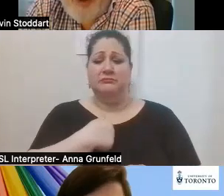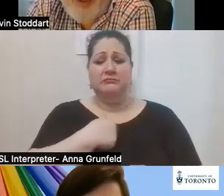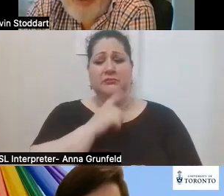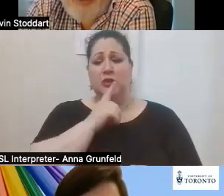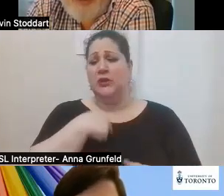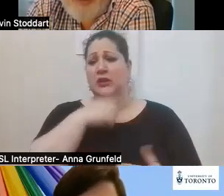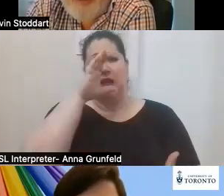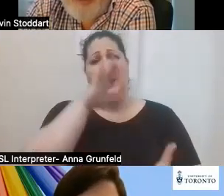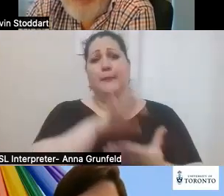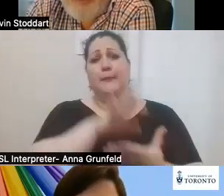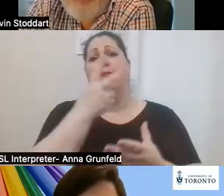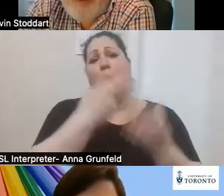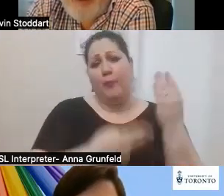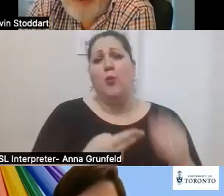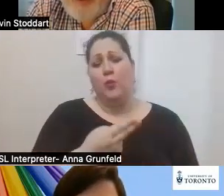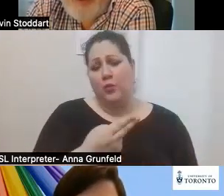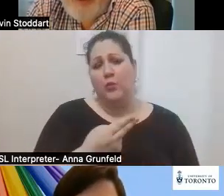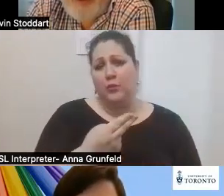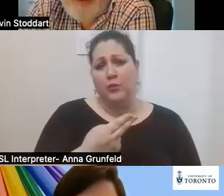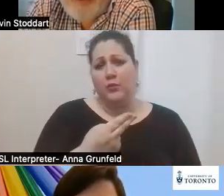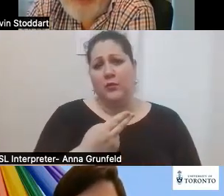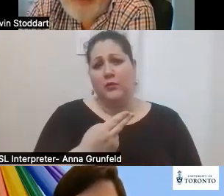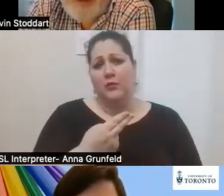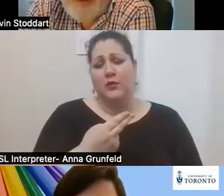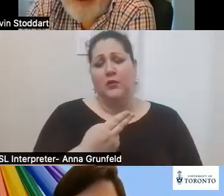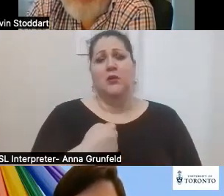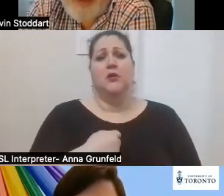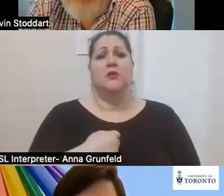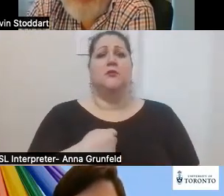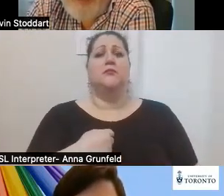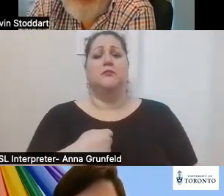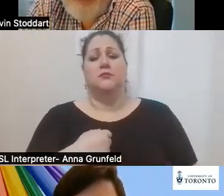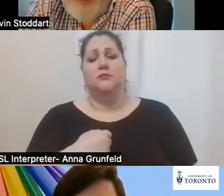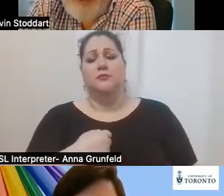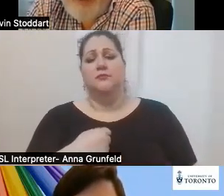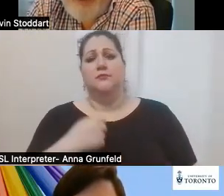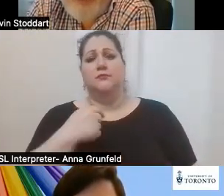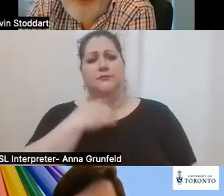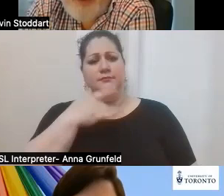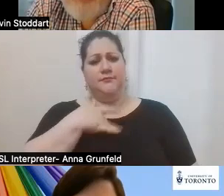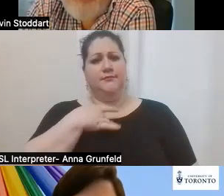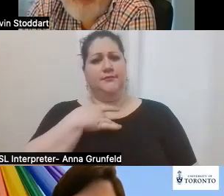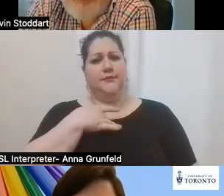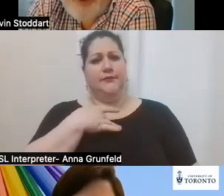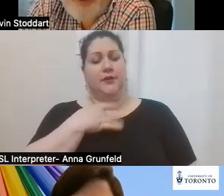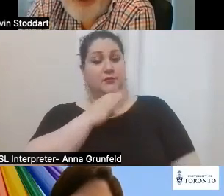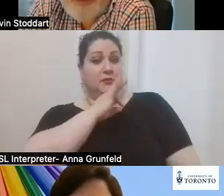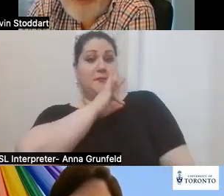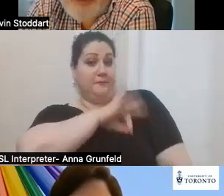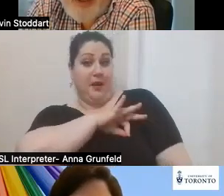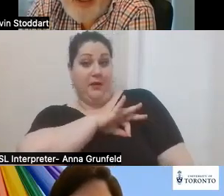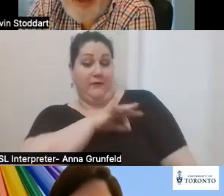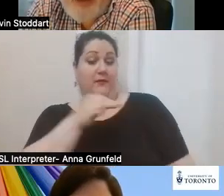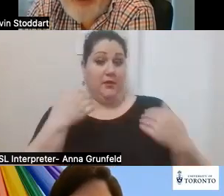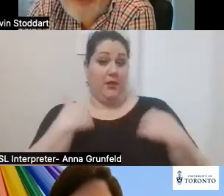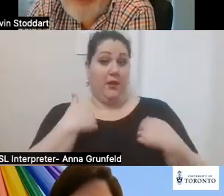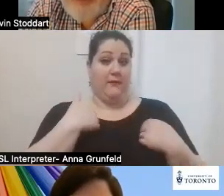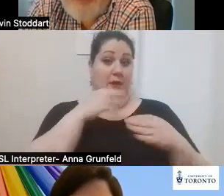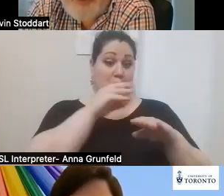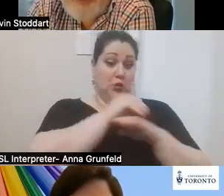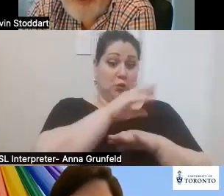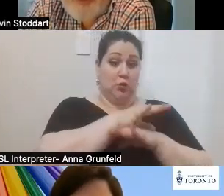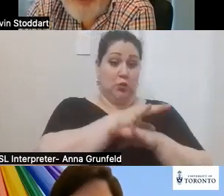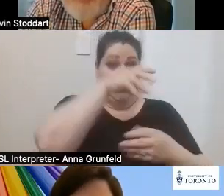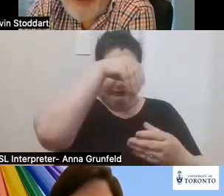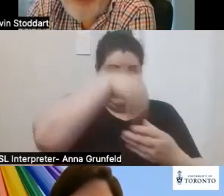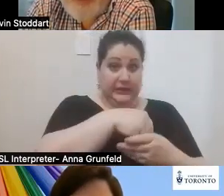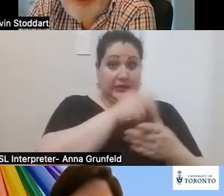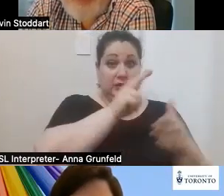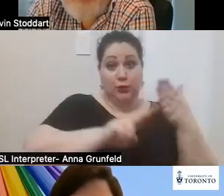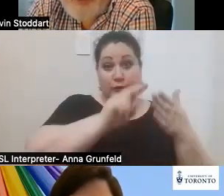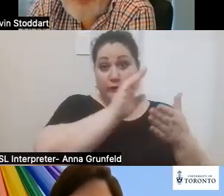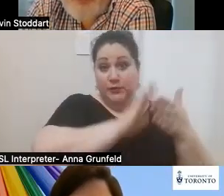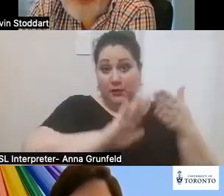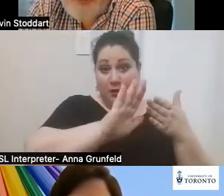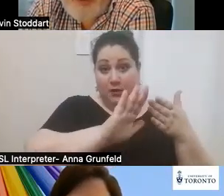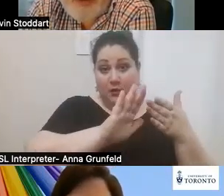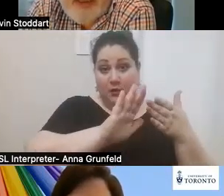I think that there is a benefit to have coaching inside the institution because individuals inside